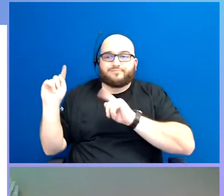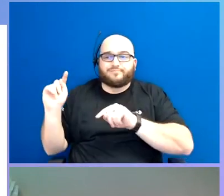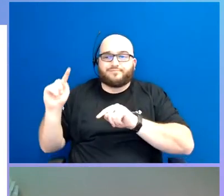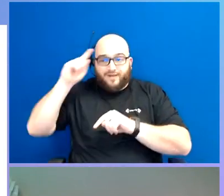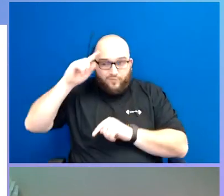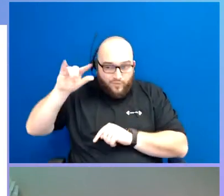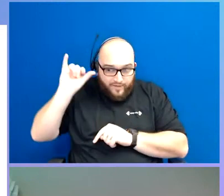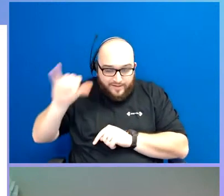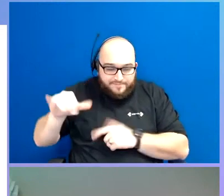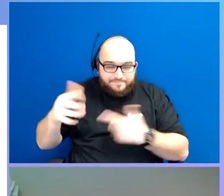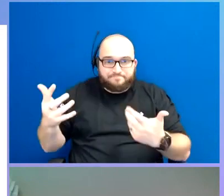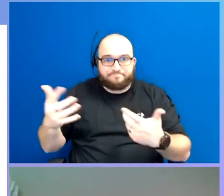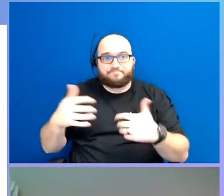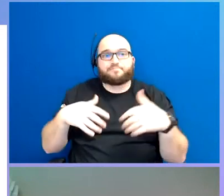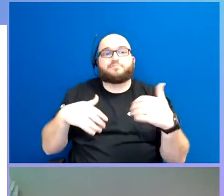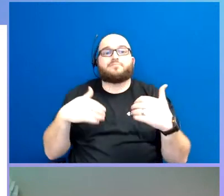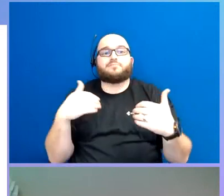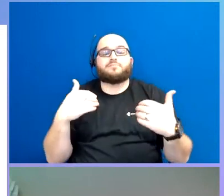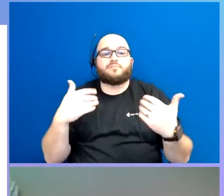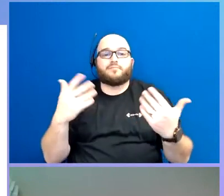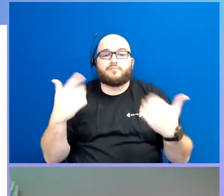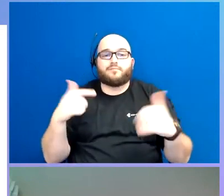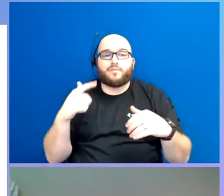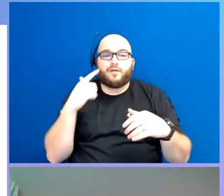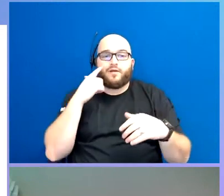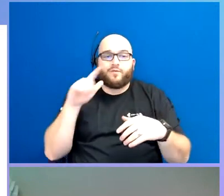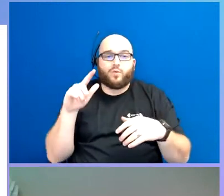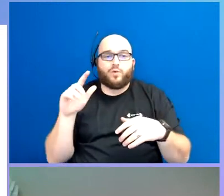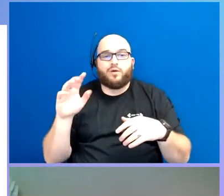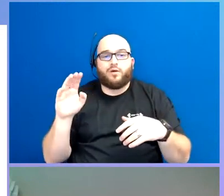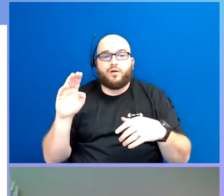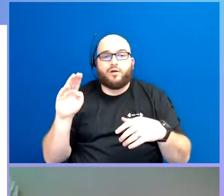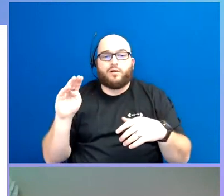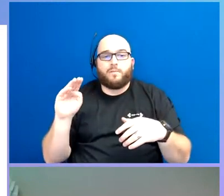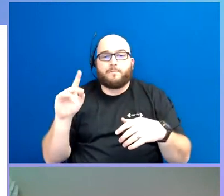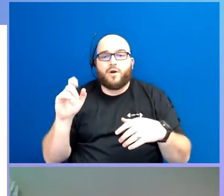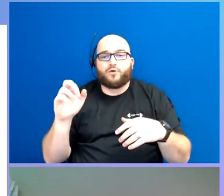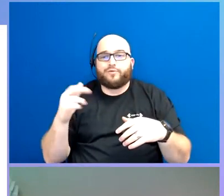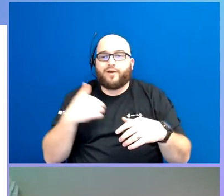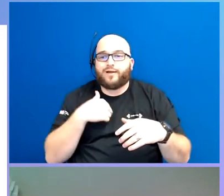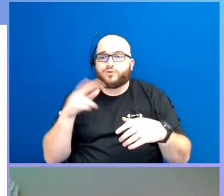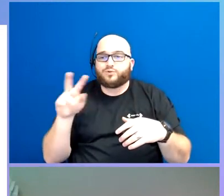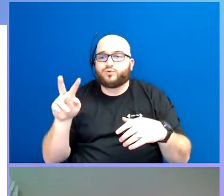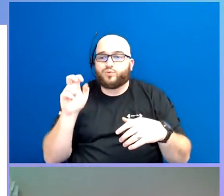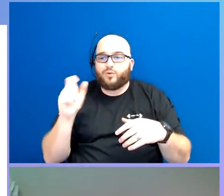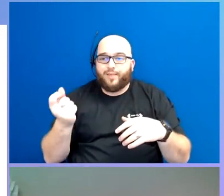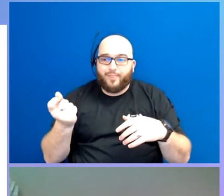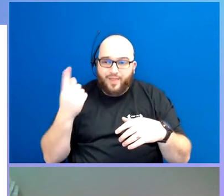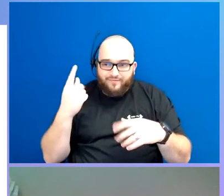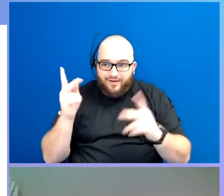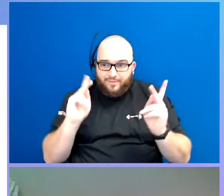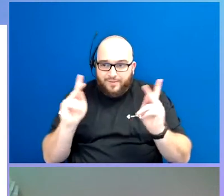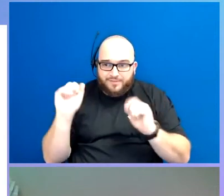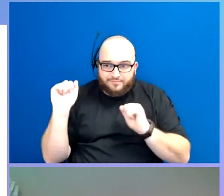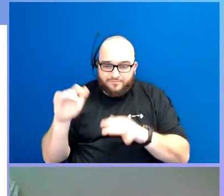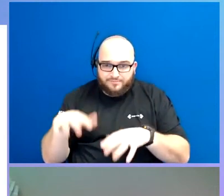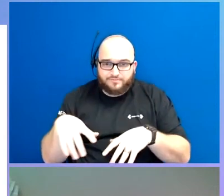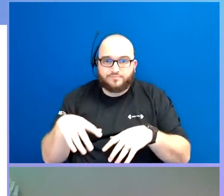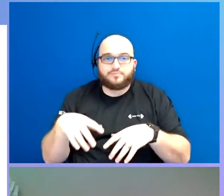for monitor, we had, uh, 211. So